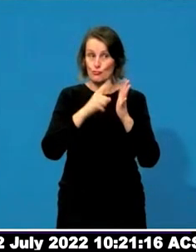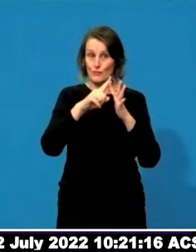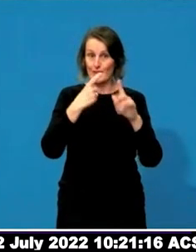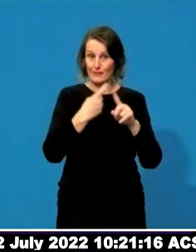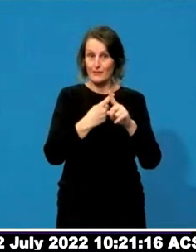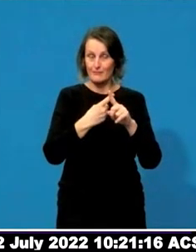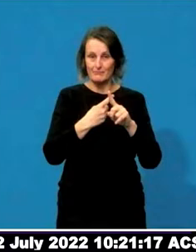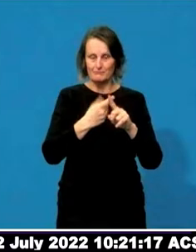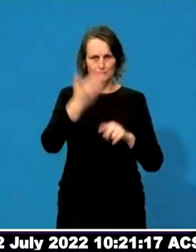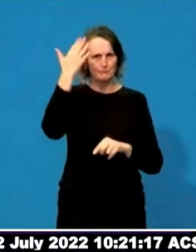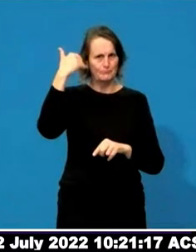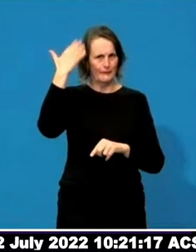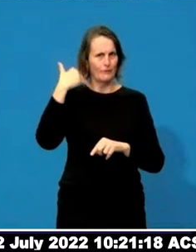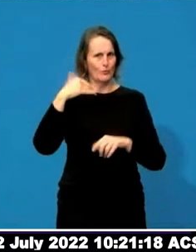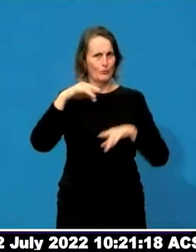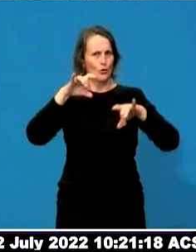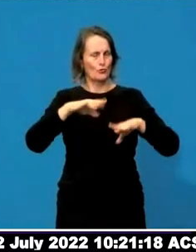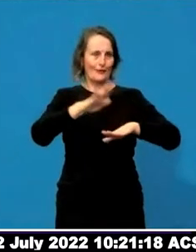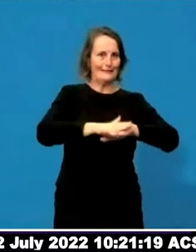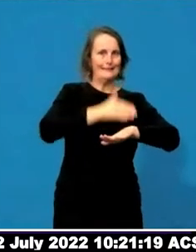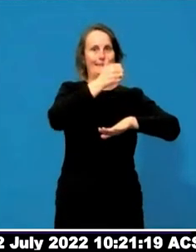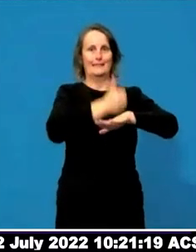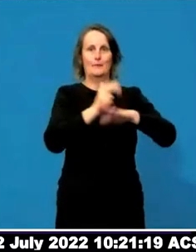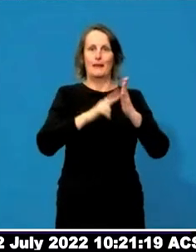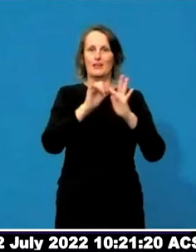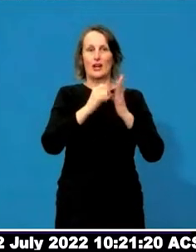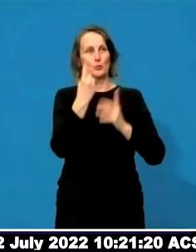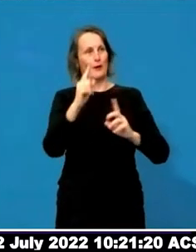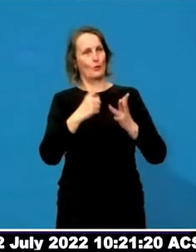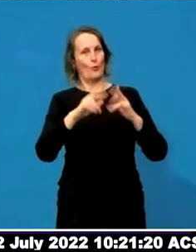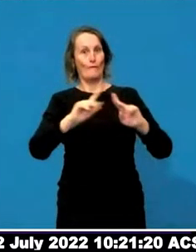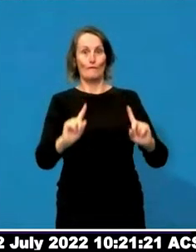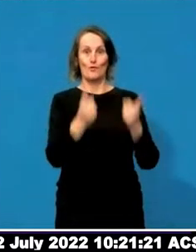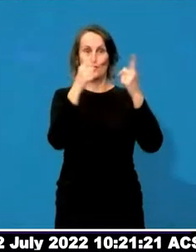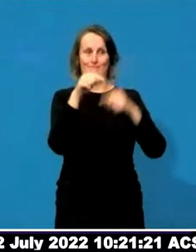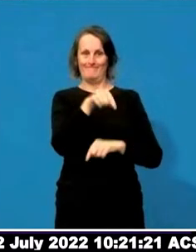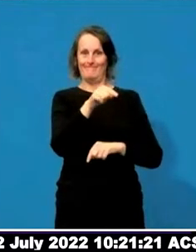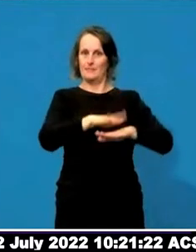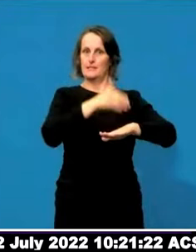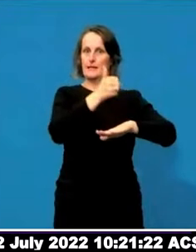one of the places where it first started - and I wanted to know about